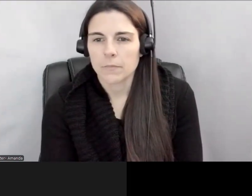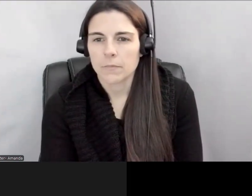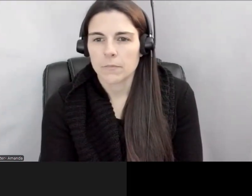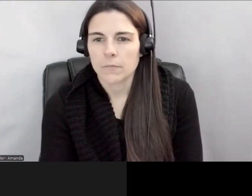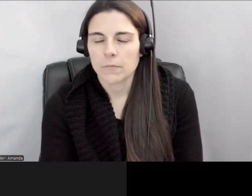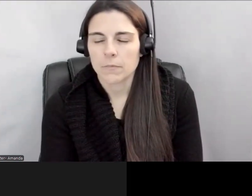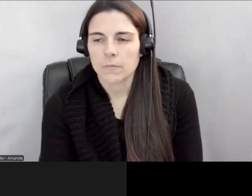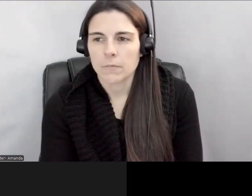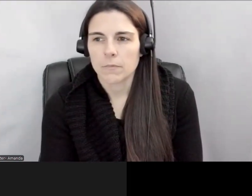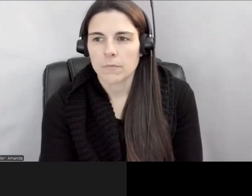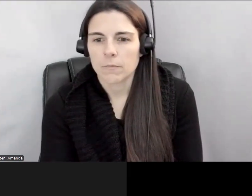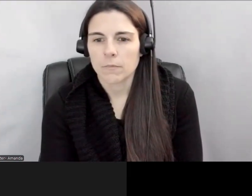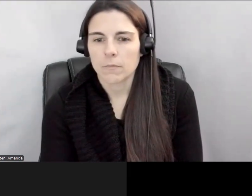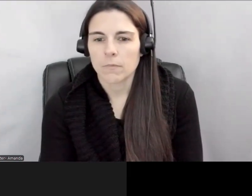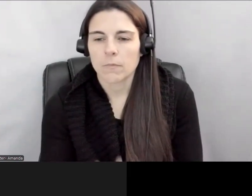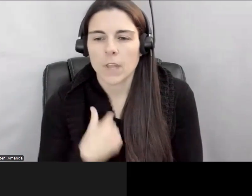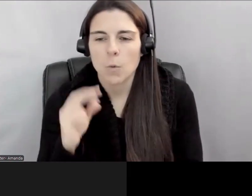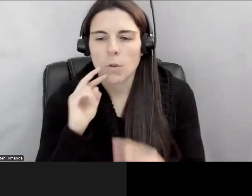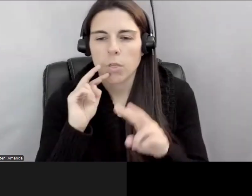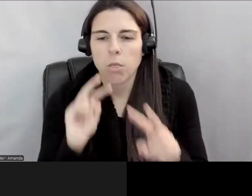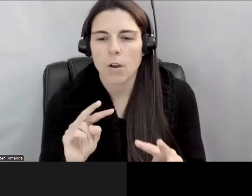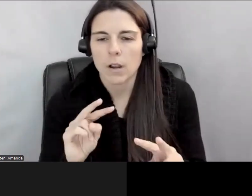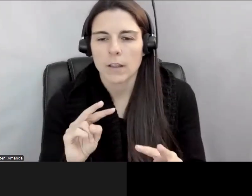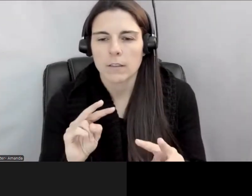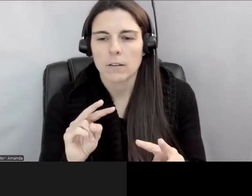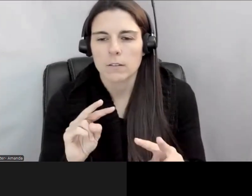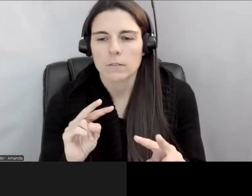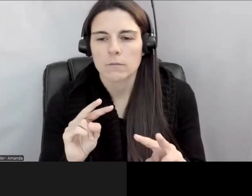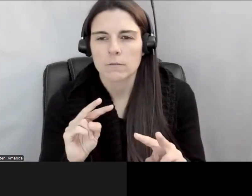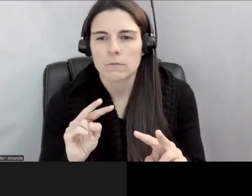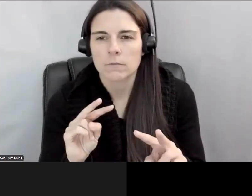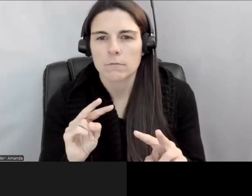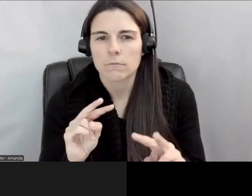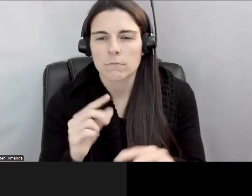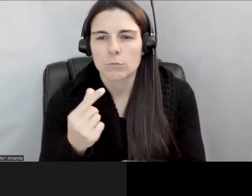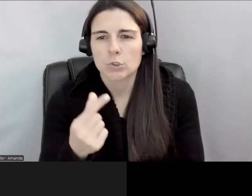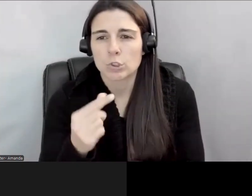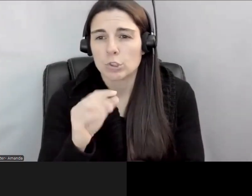Gestalt language processing, and I can send Janelle some handouts